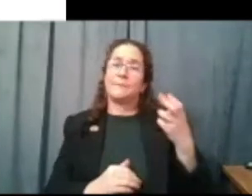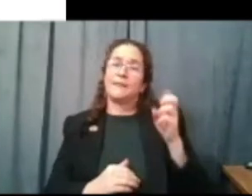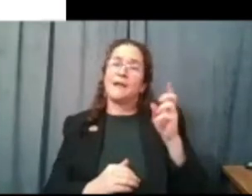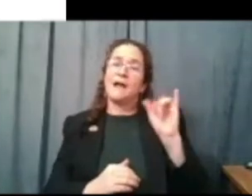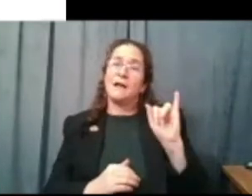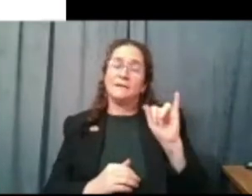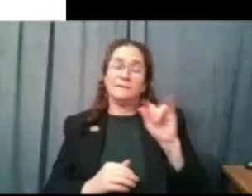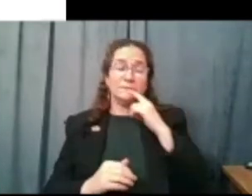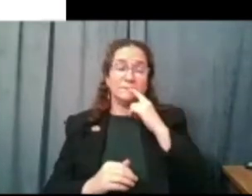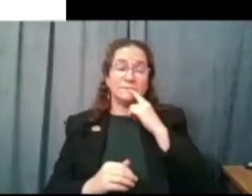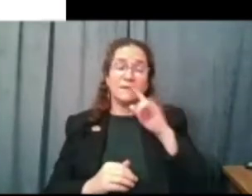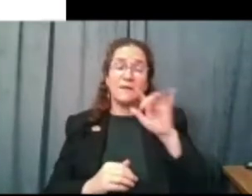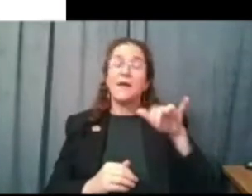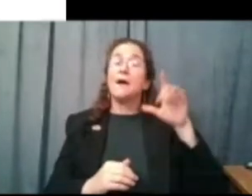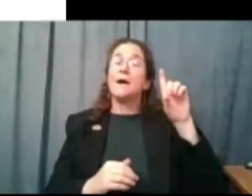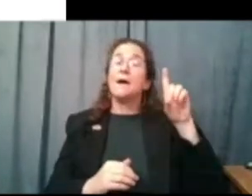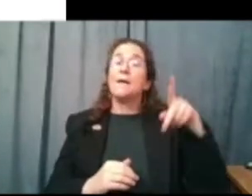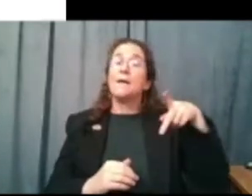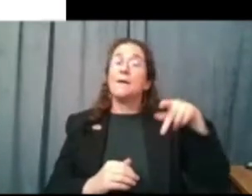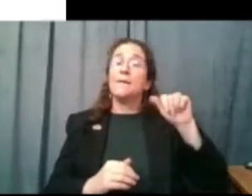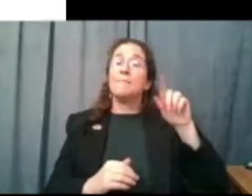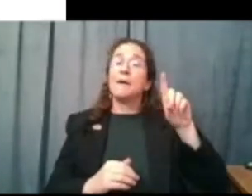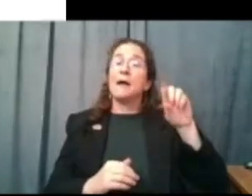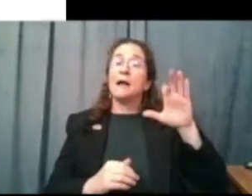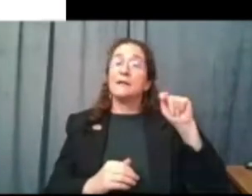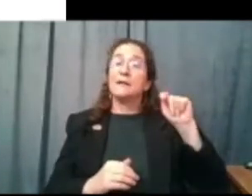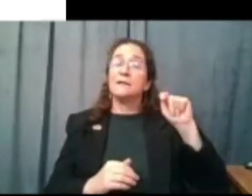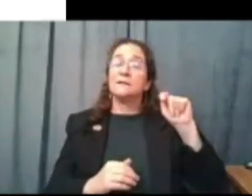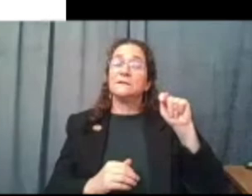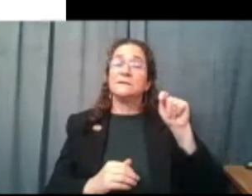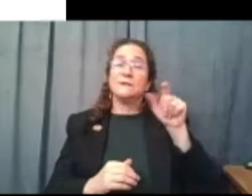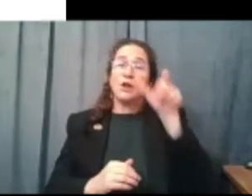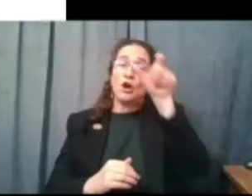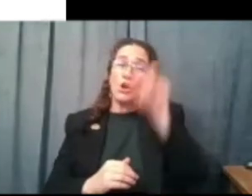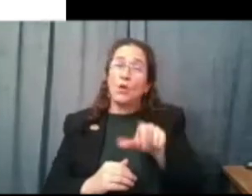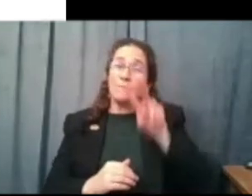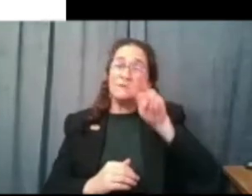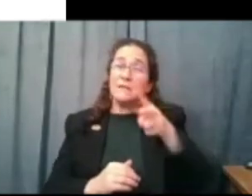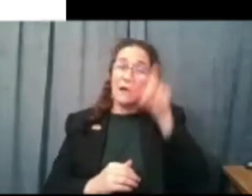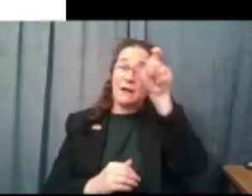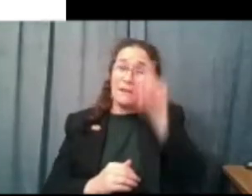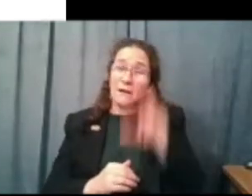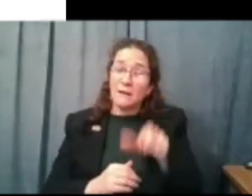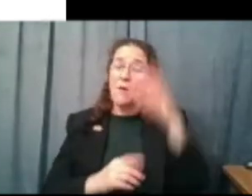in the in the wide column too if you want to take some time to read about why checklists are important.